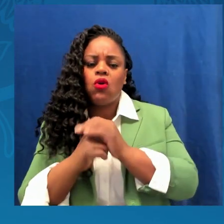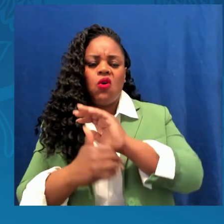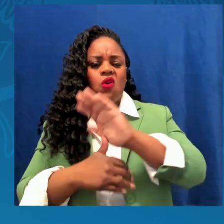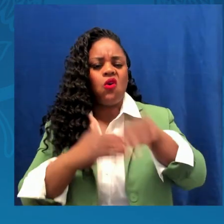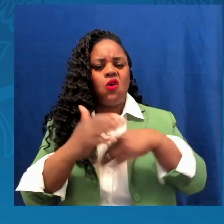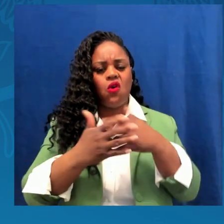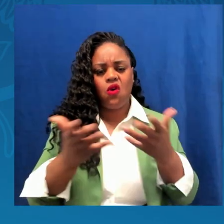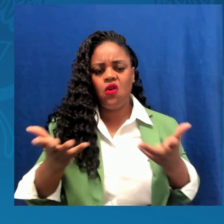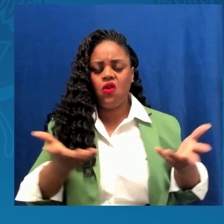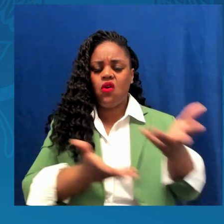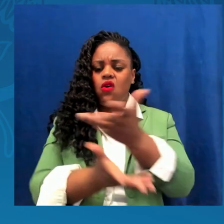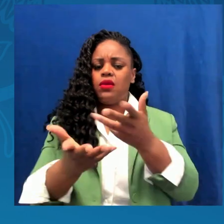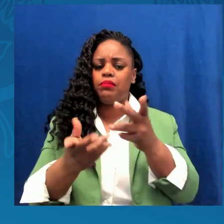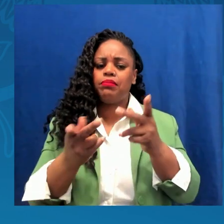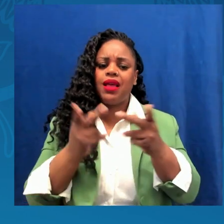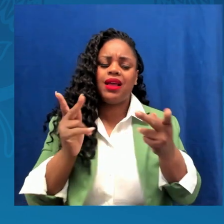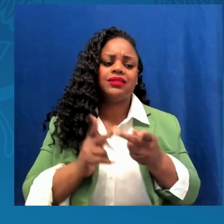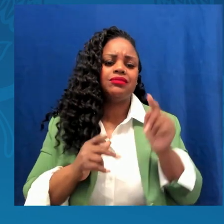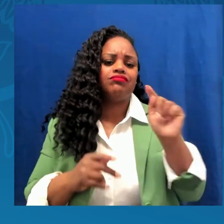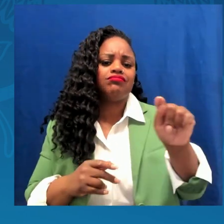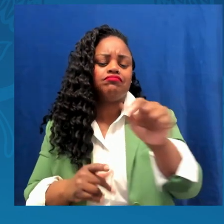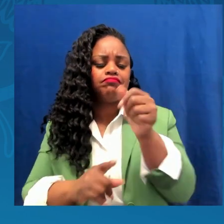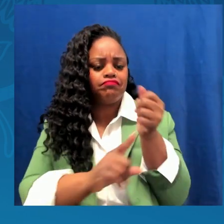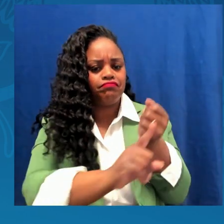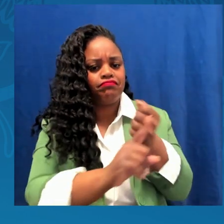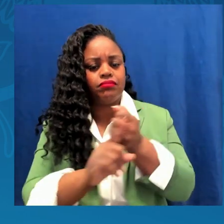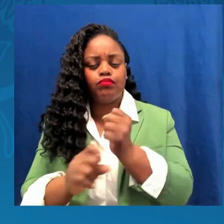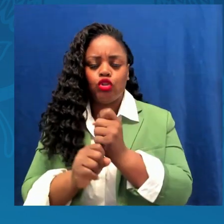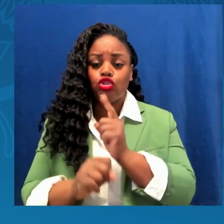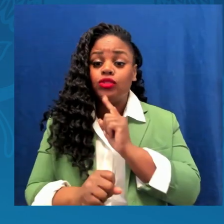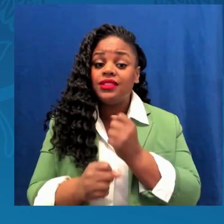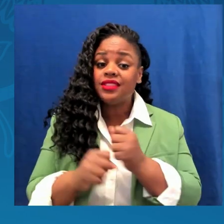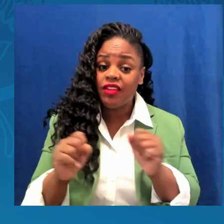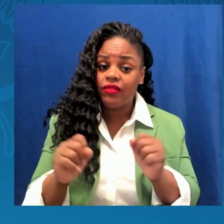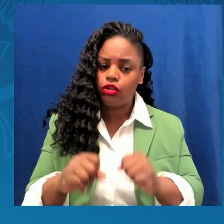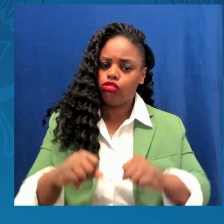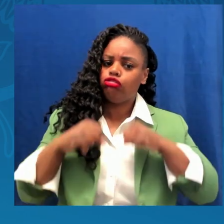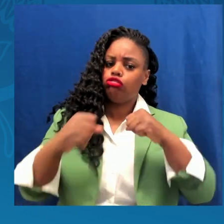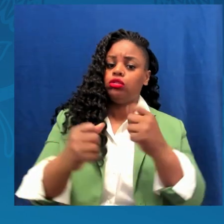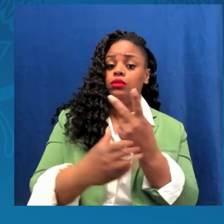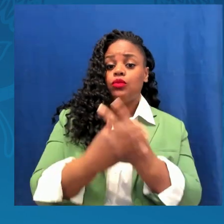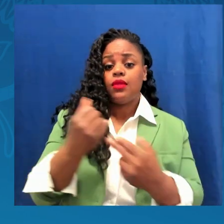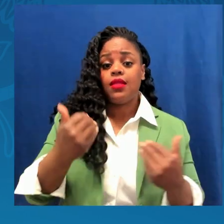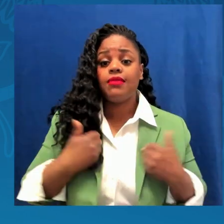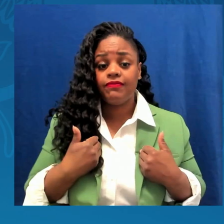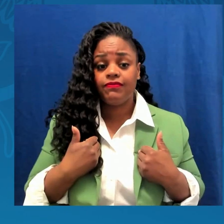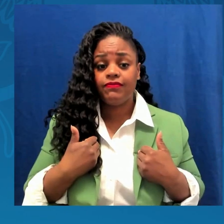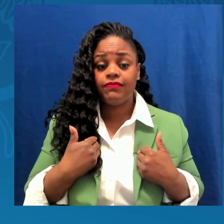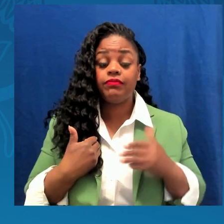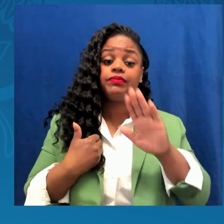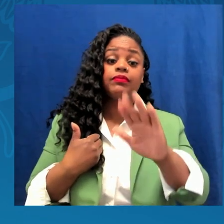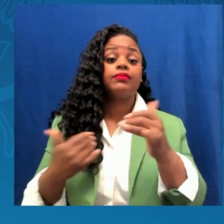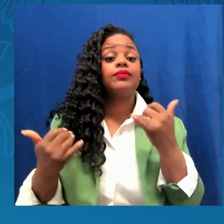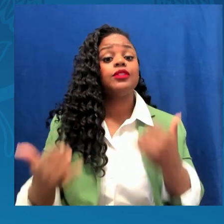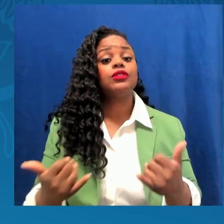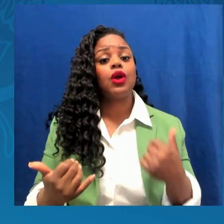to ensure safety and security. Today, our administration is sending a very clear message